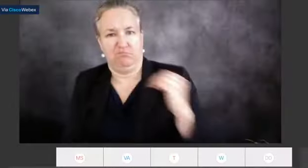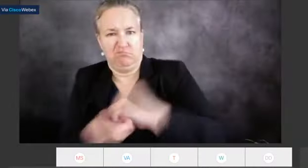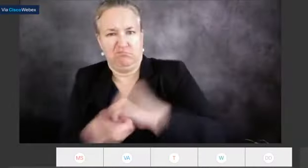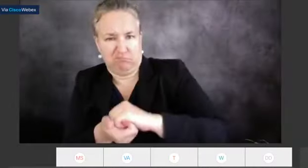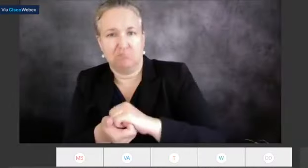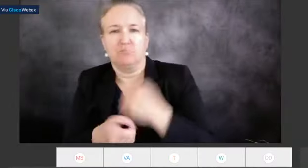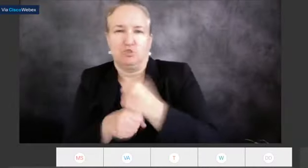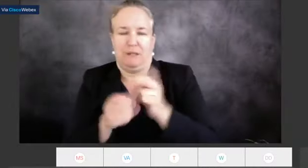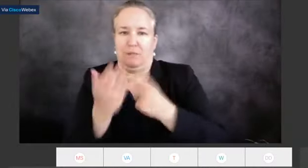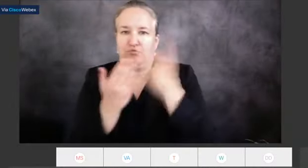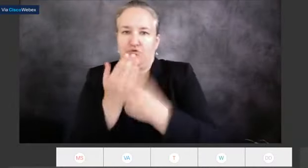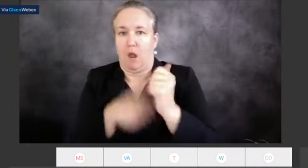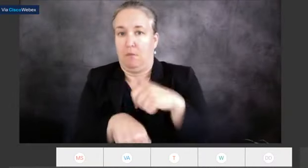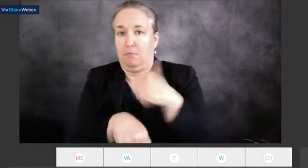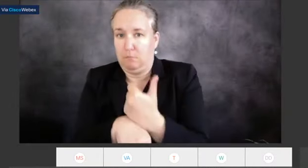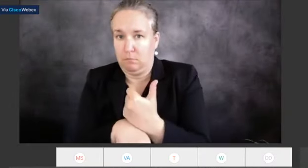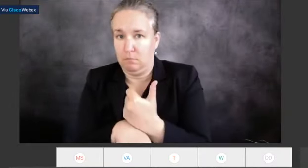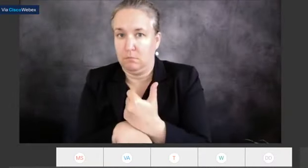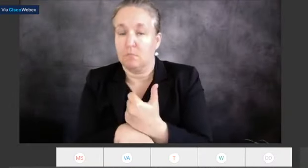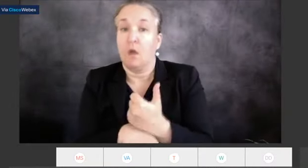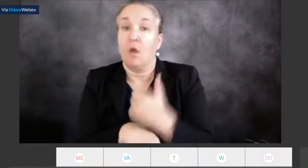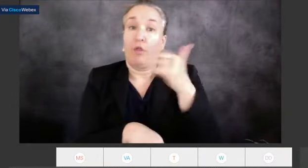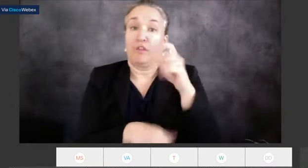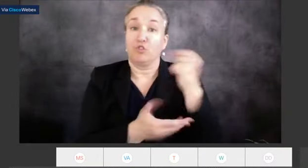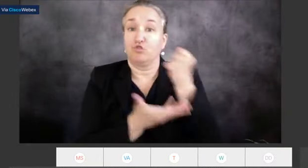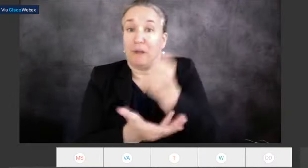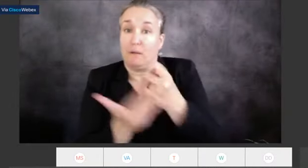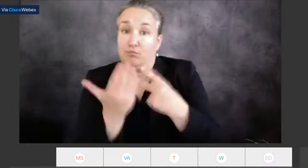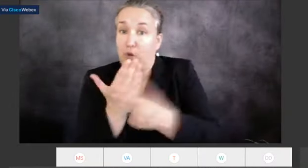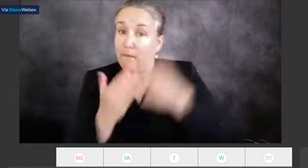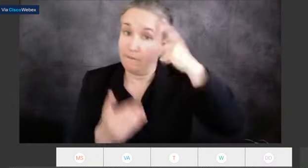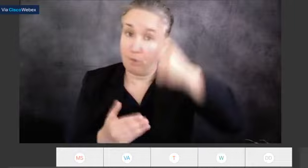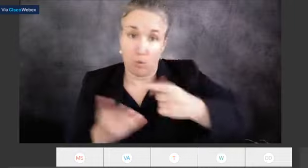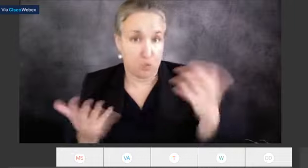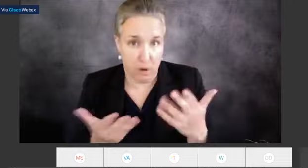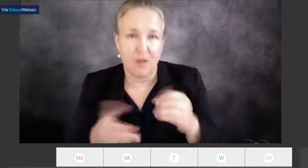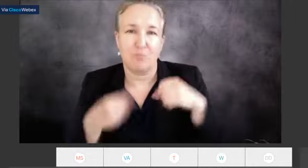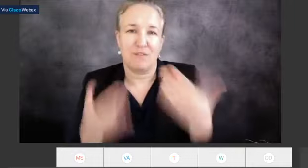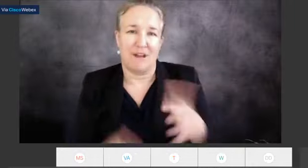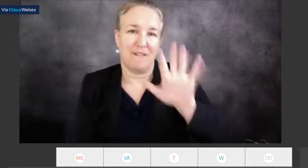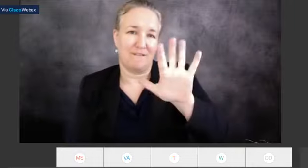purpose of this non-profit grant program is to provide our 501c3 entities with